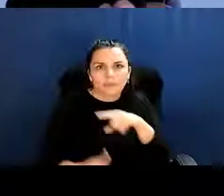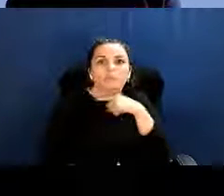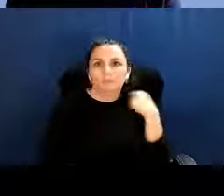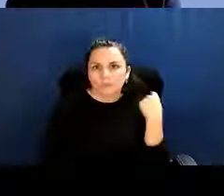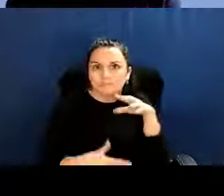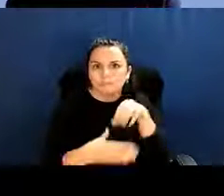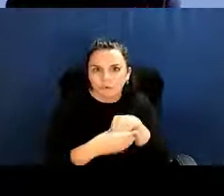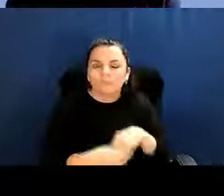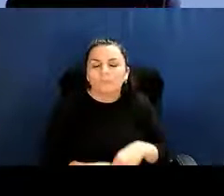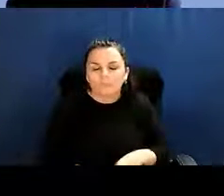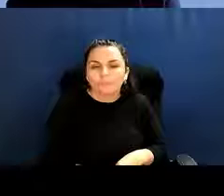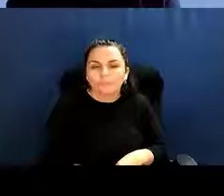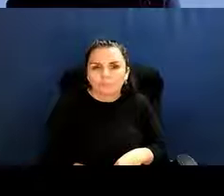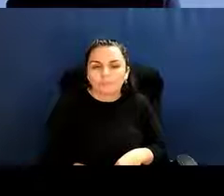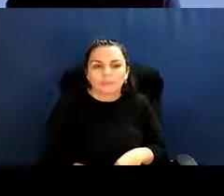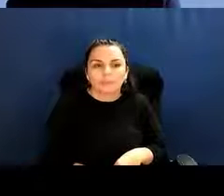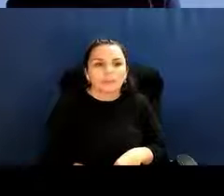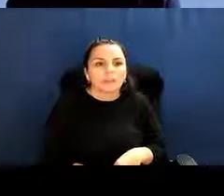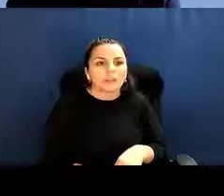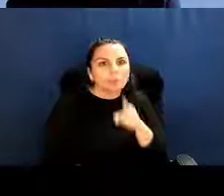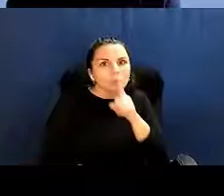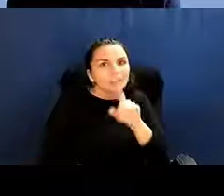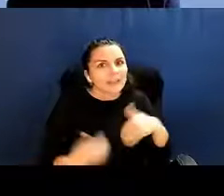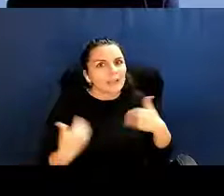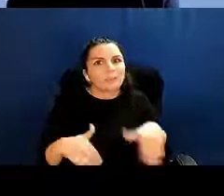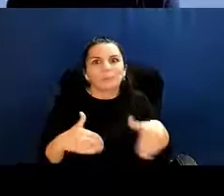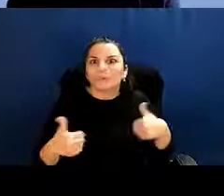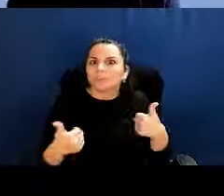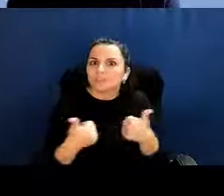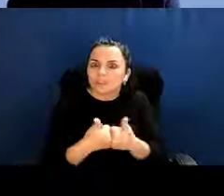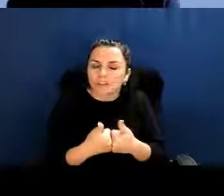This touches on the most challenging aspect of thinking about risk,